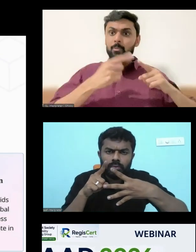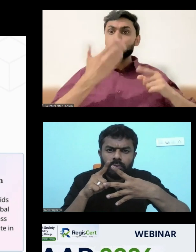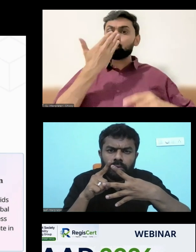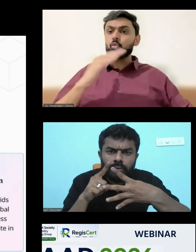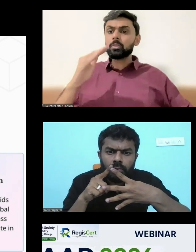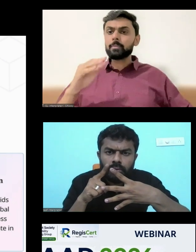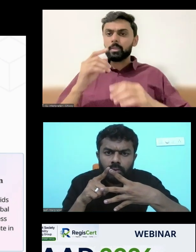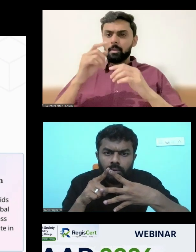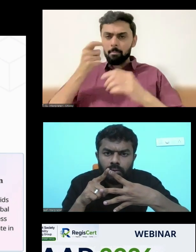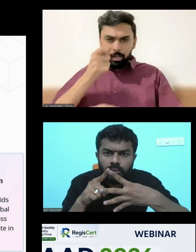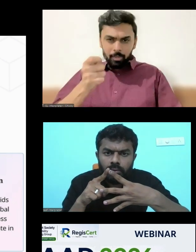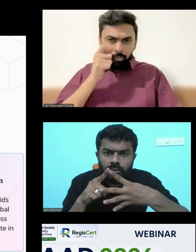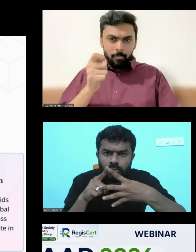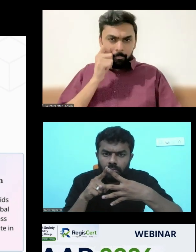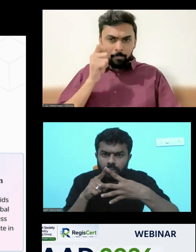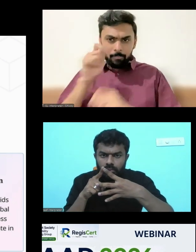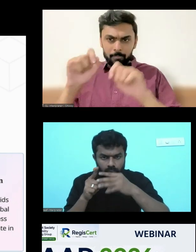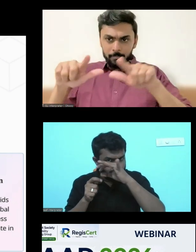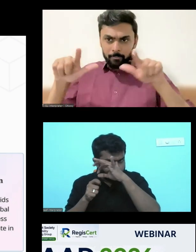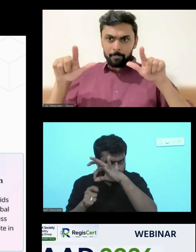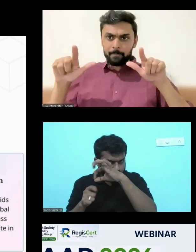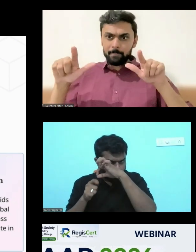vision to access standard printed textbooks.